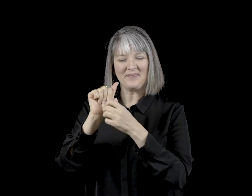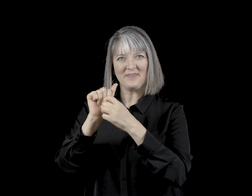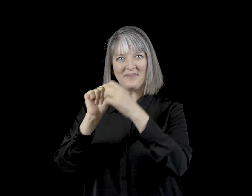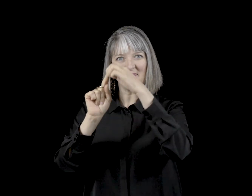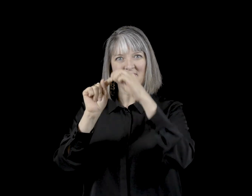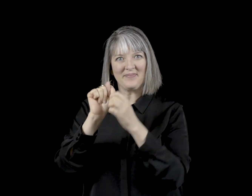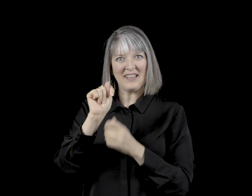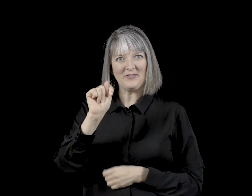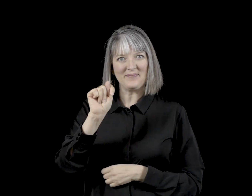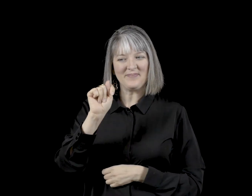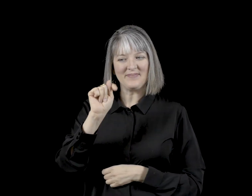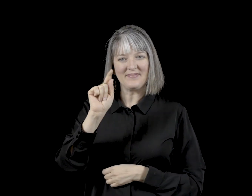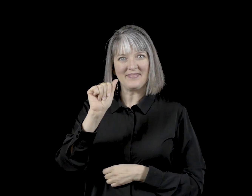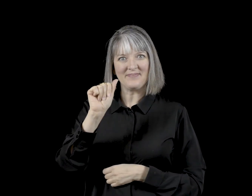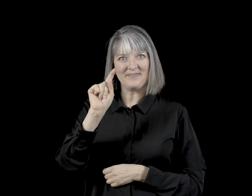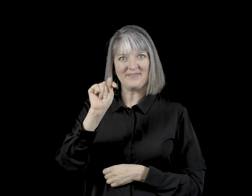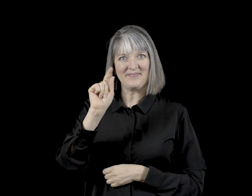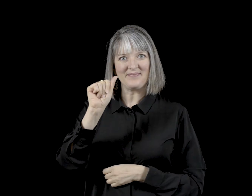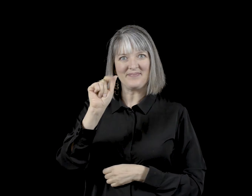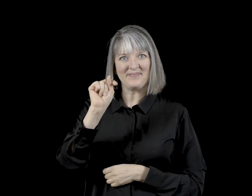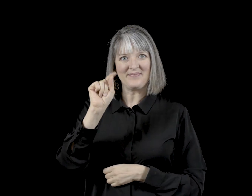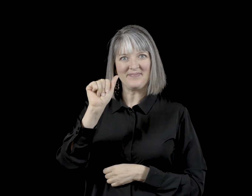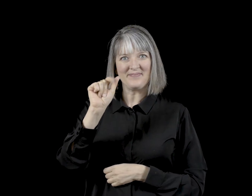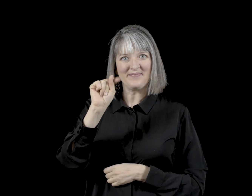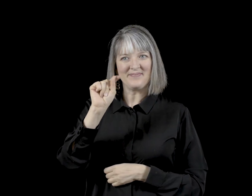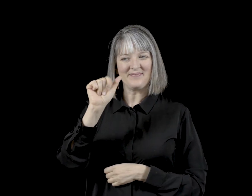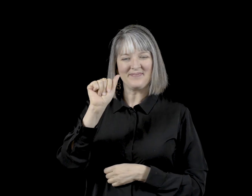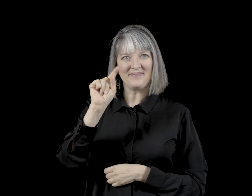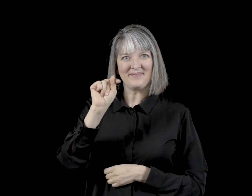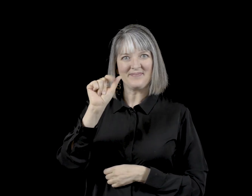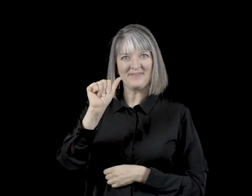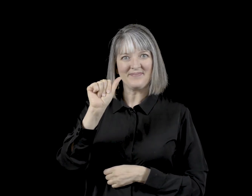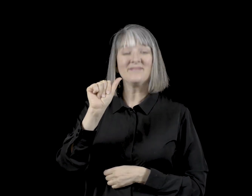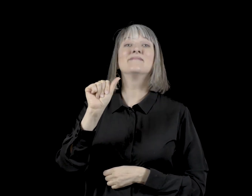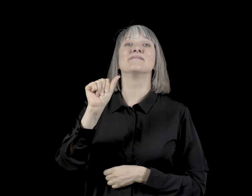And back to a T ATATATATA